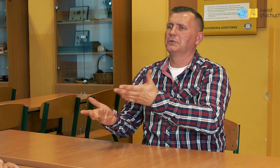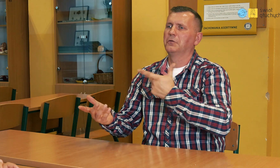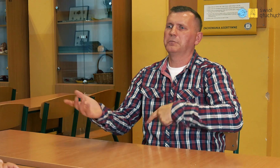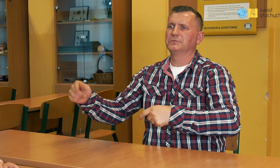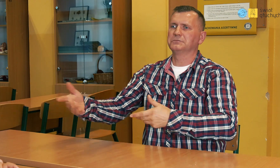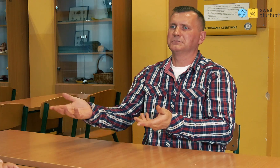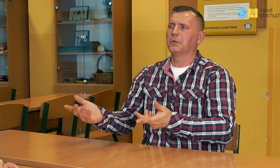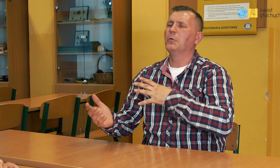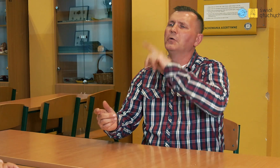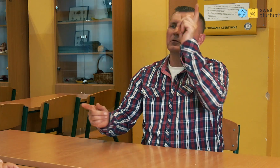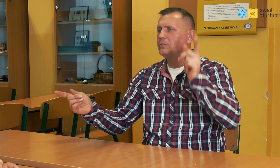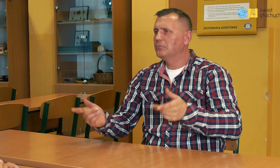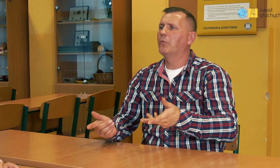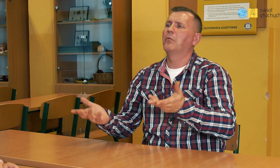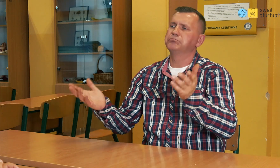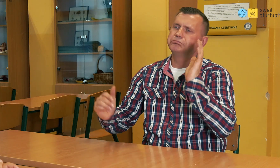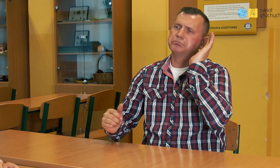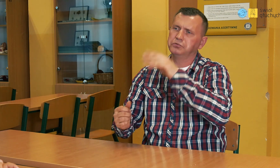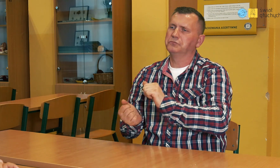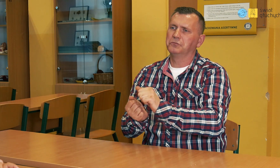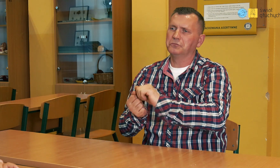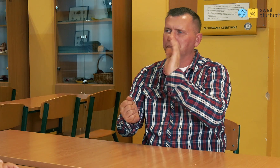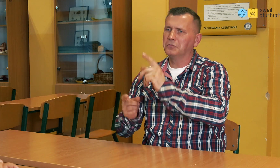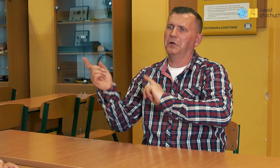We came, but he was absent.